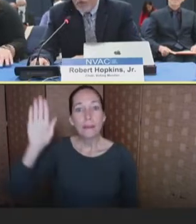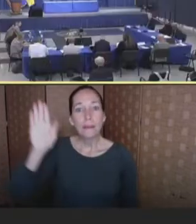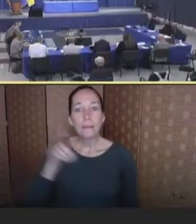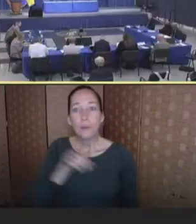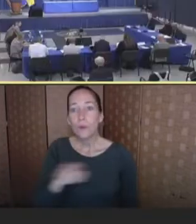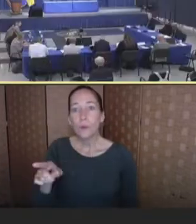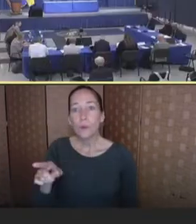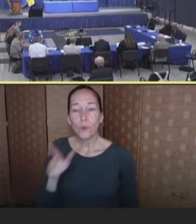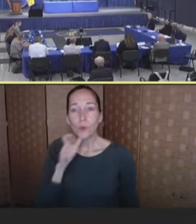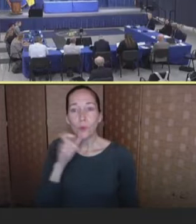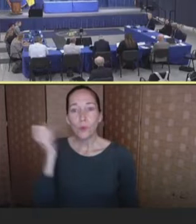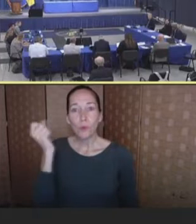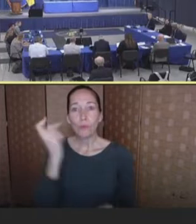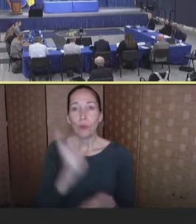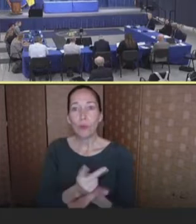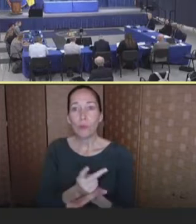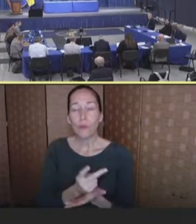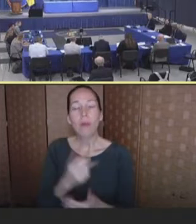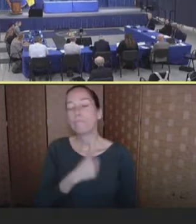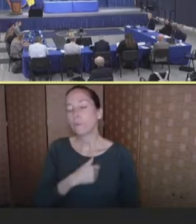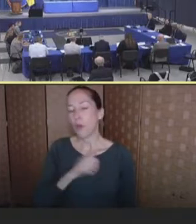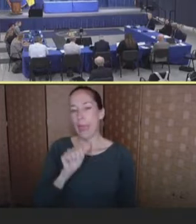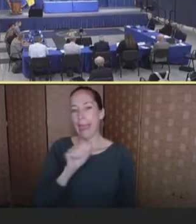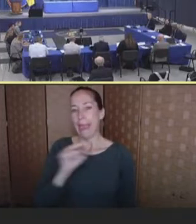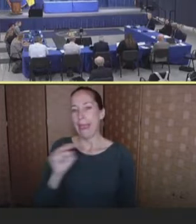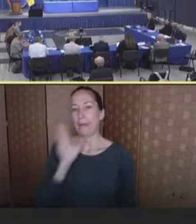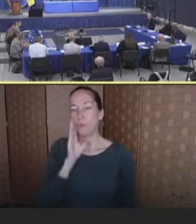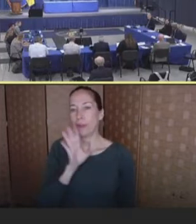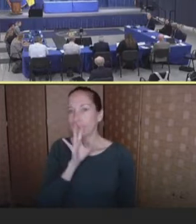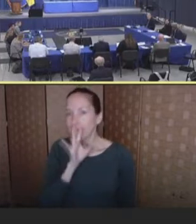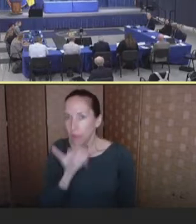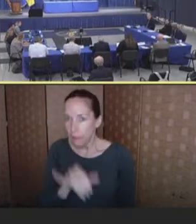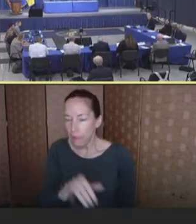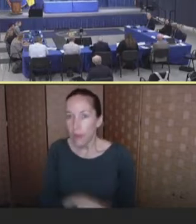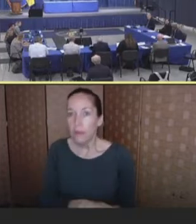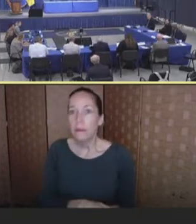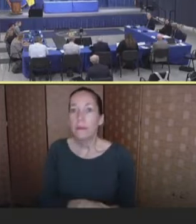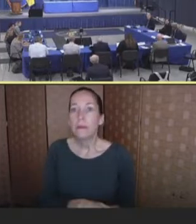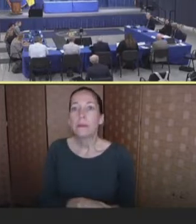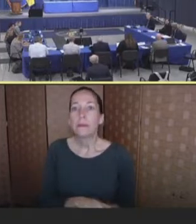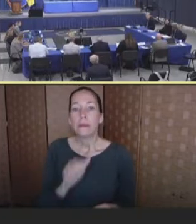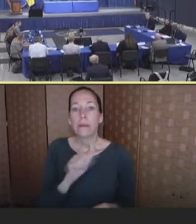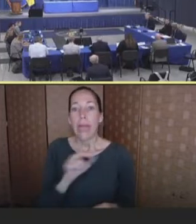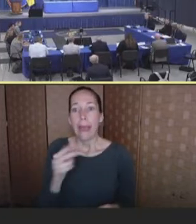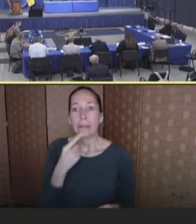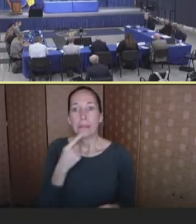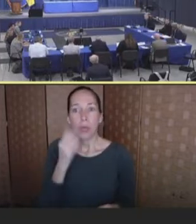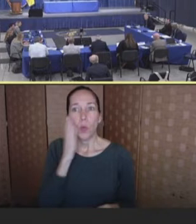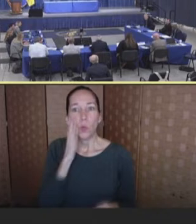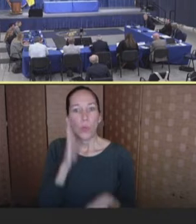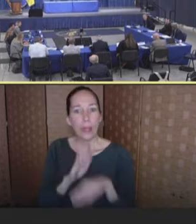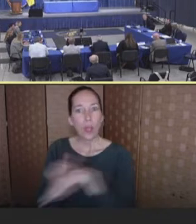Oh, I'm sorry, Ann is going to call this verbally. Thank you. Ann Aikin: I'm going to go ahead and call names and ask you to say if you approve the